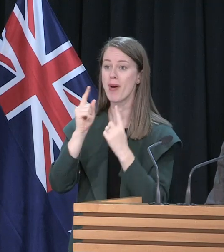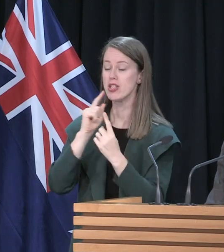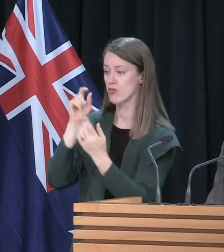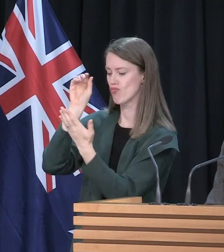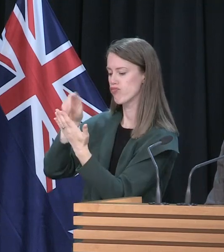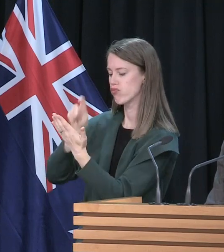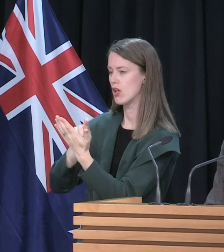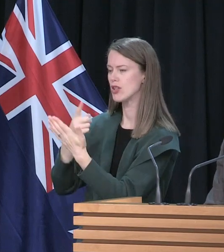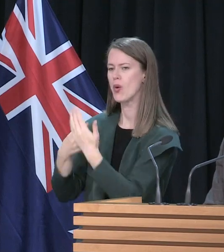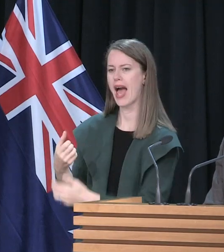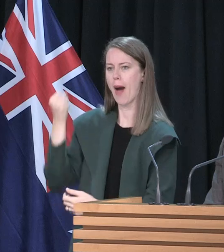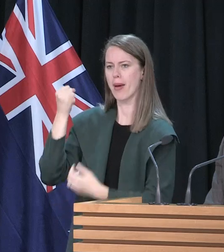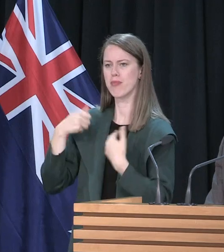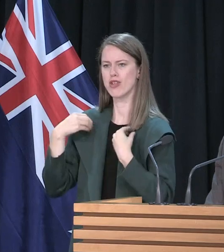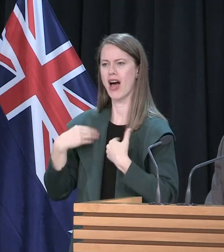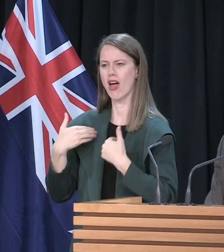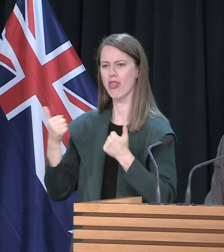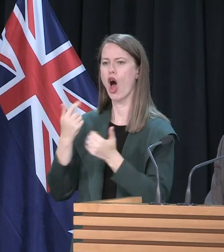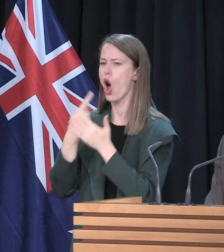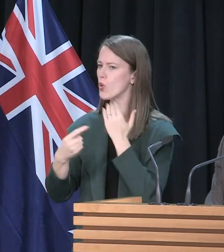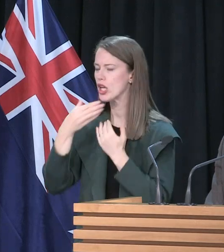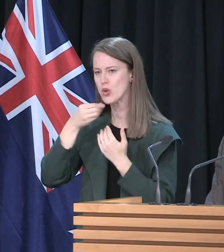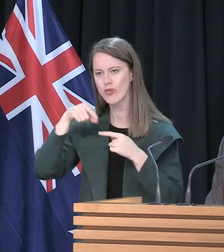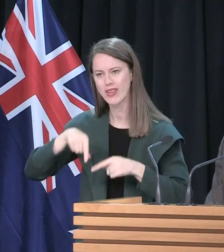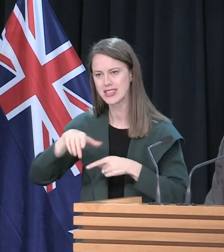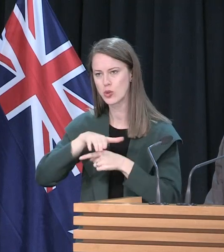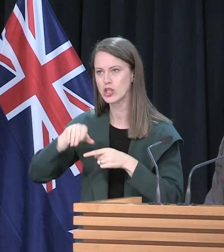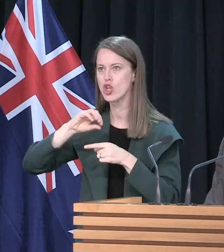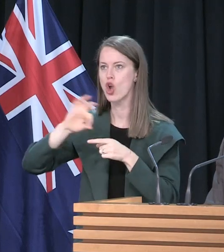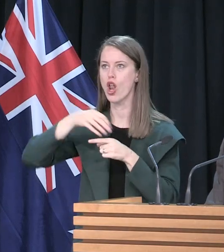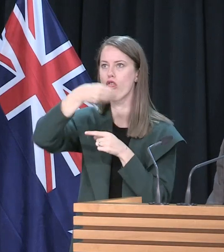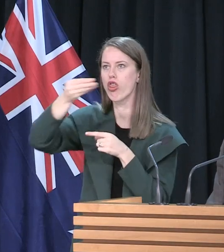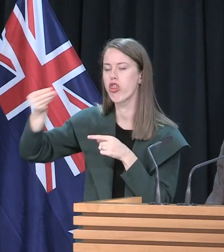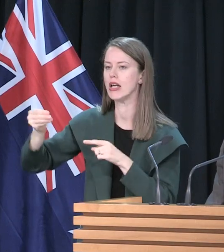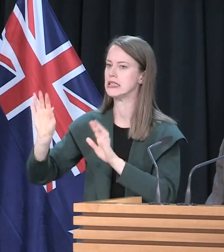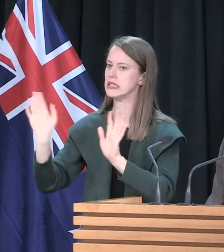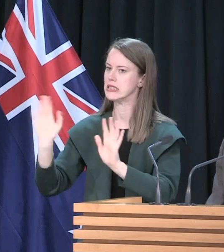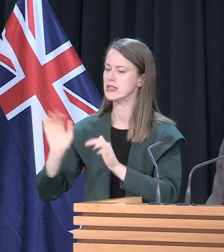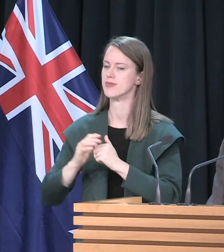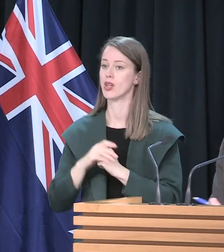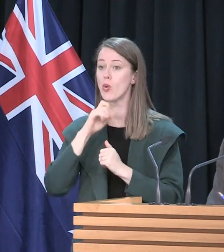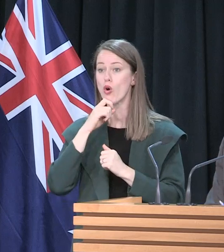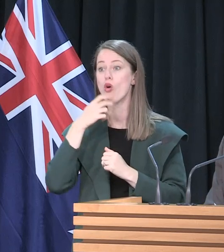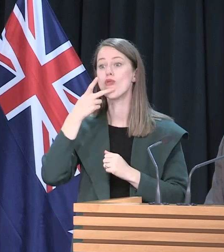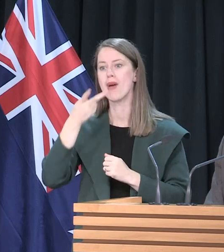any information you give to the Ministry of Health is only held by them and only used for